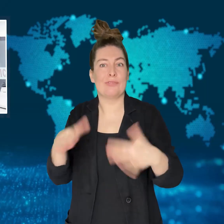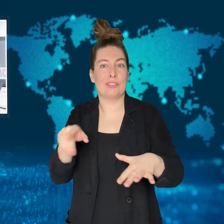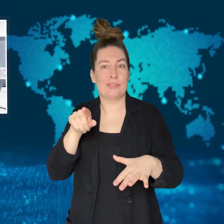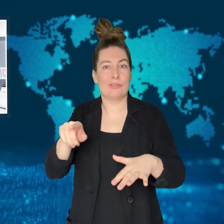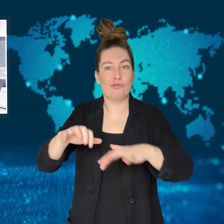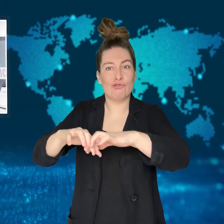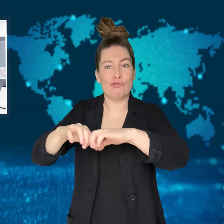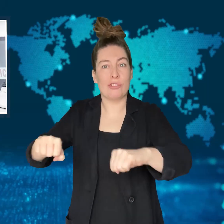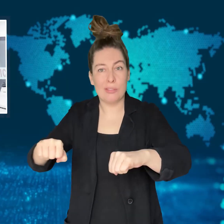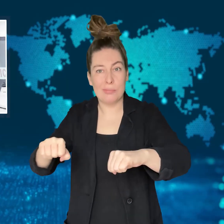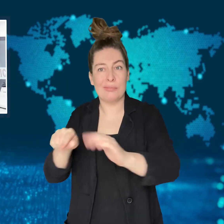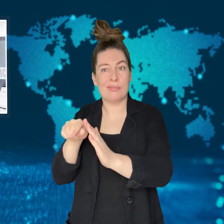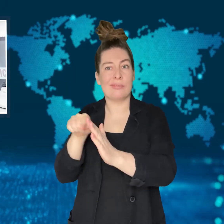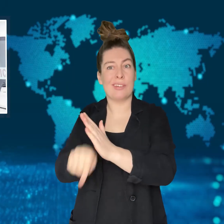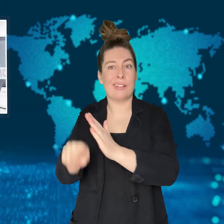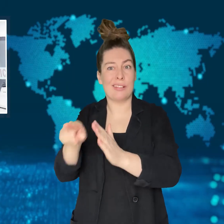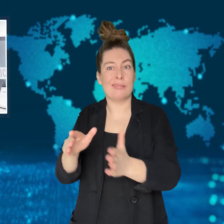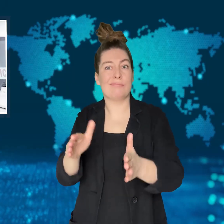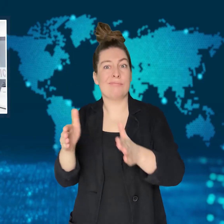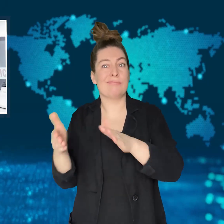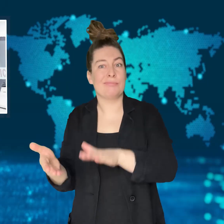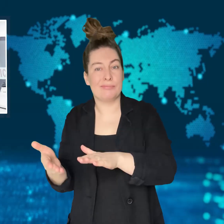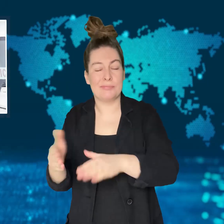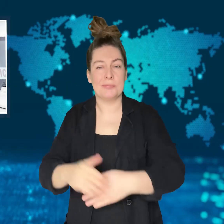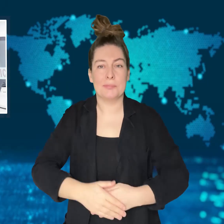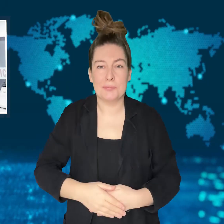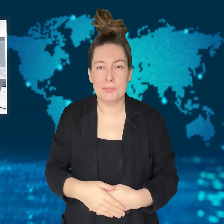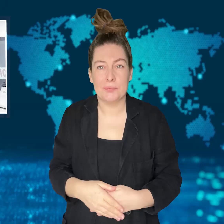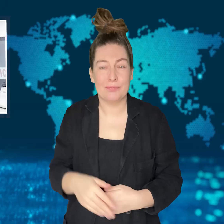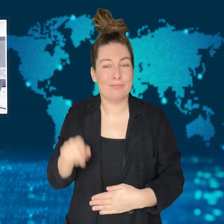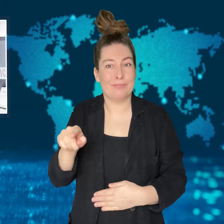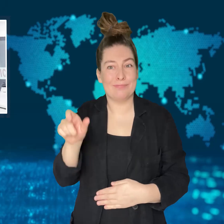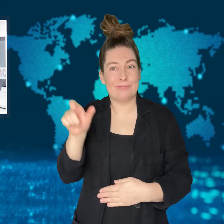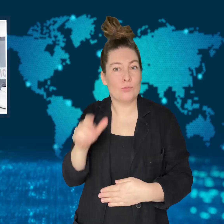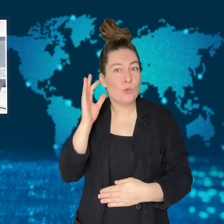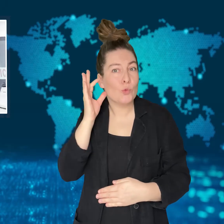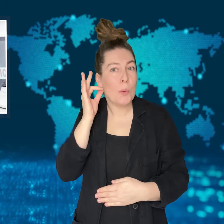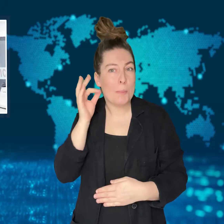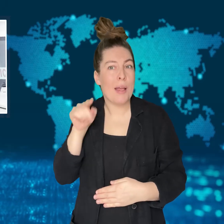was found guilty of the rape and murder of